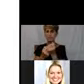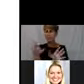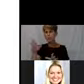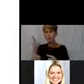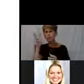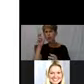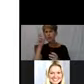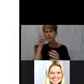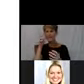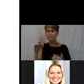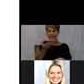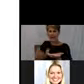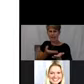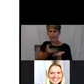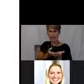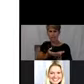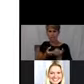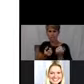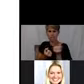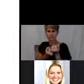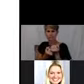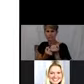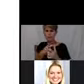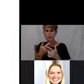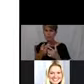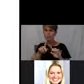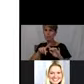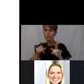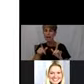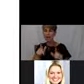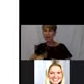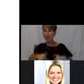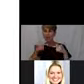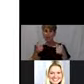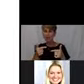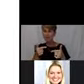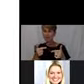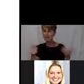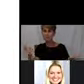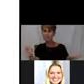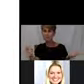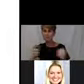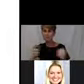and the evidence is a great place to start, but life is not a double blind randomized controlled study.